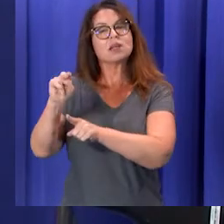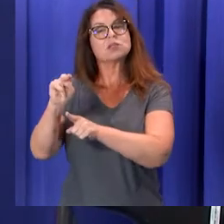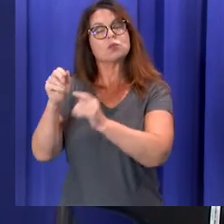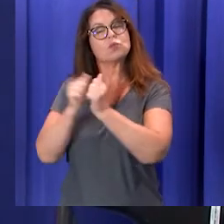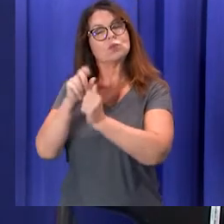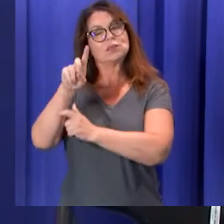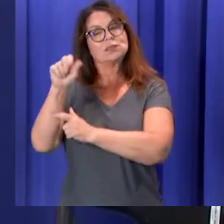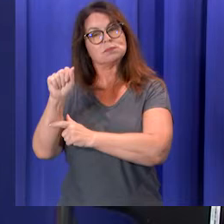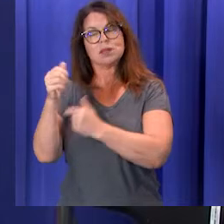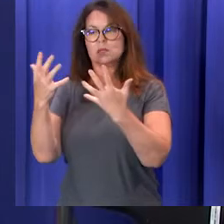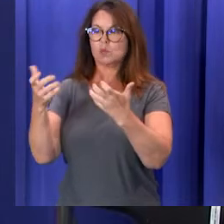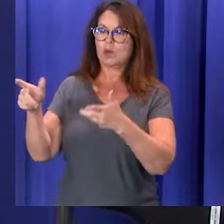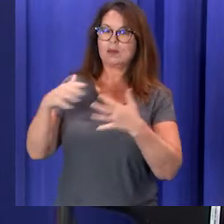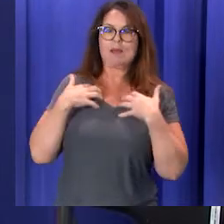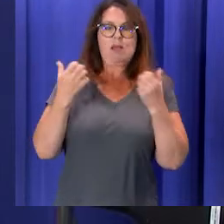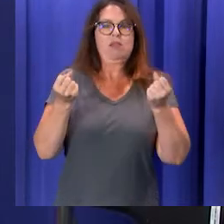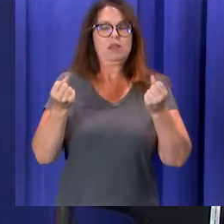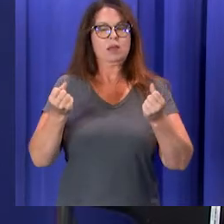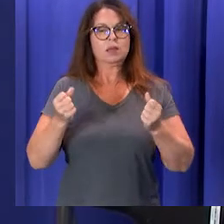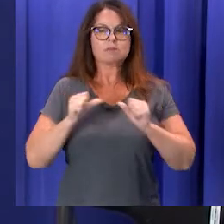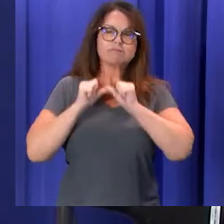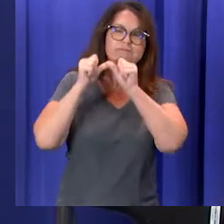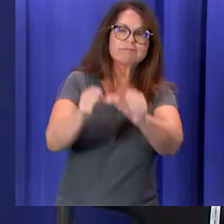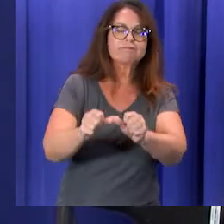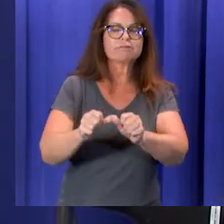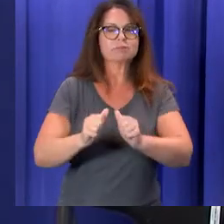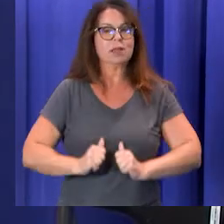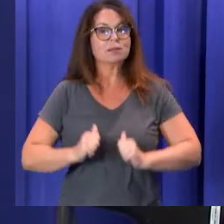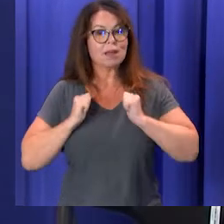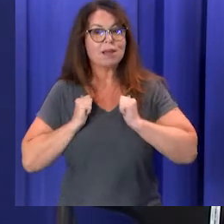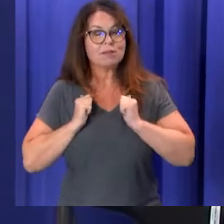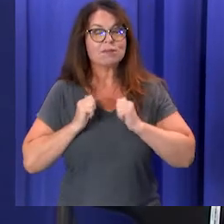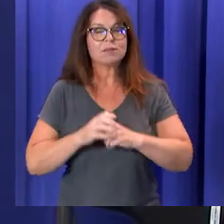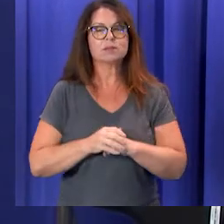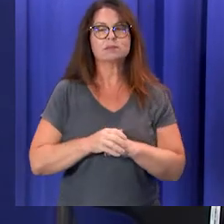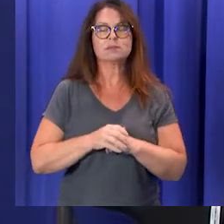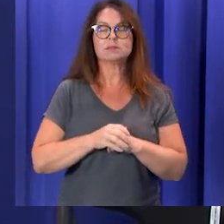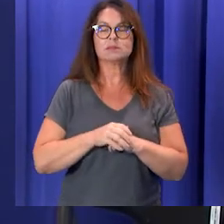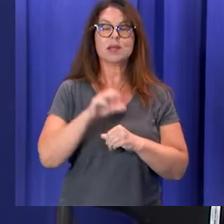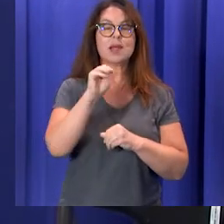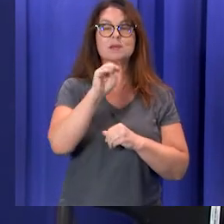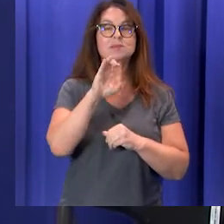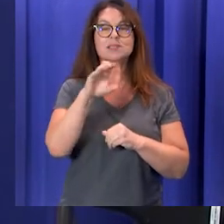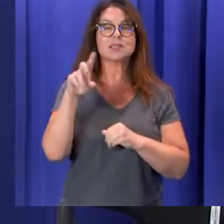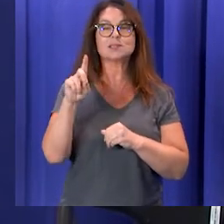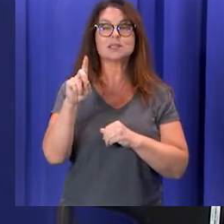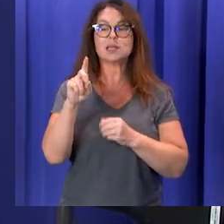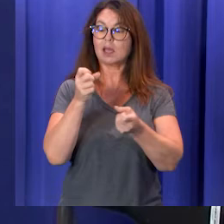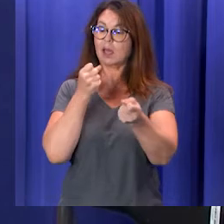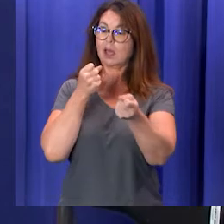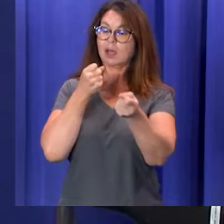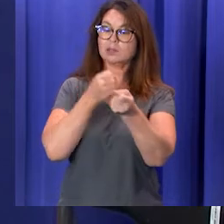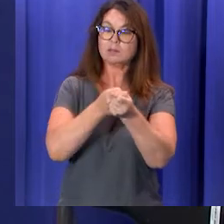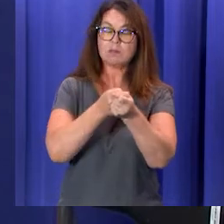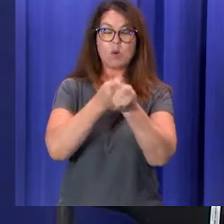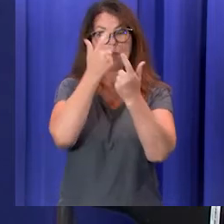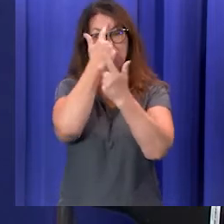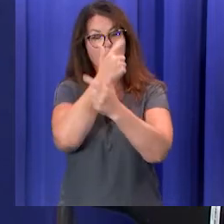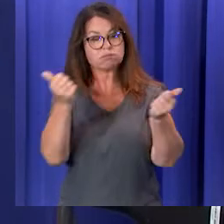and alive. MCD cannot endorse the decision to make masking optional at the State Fair.